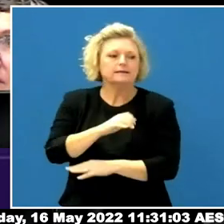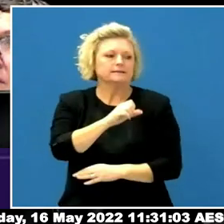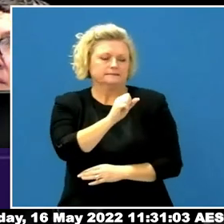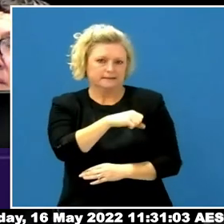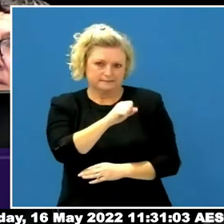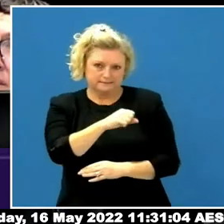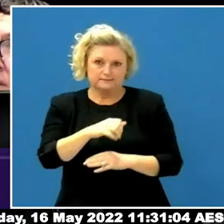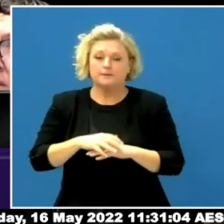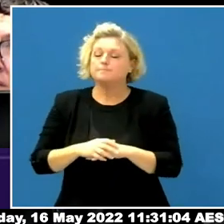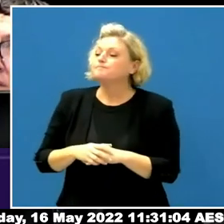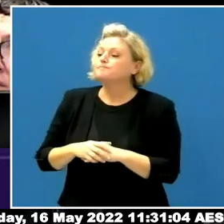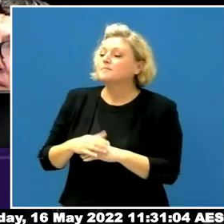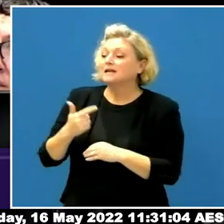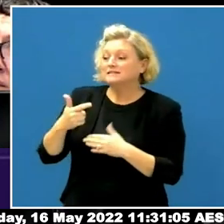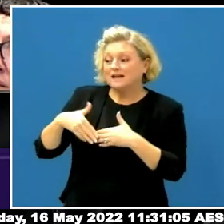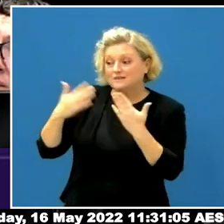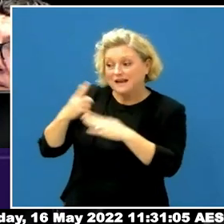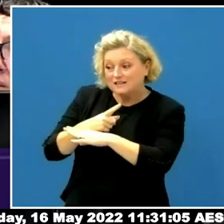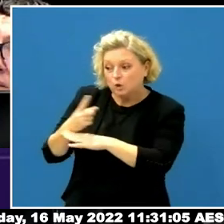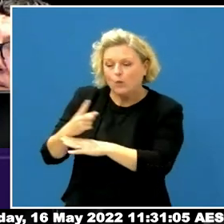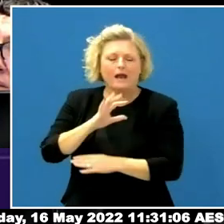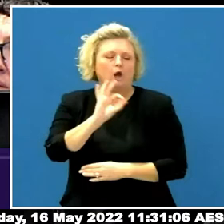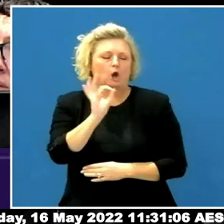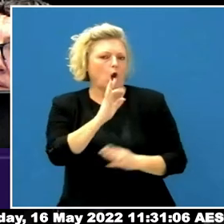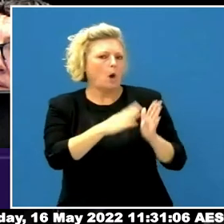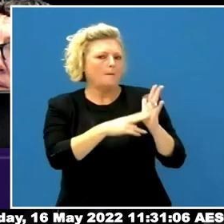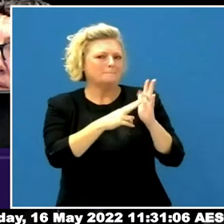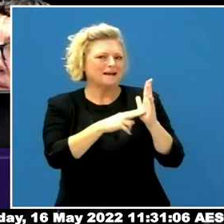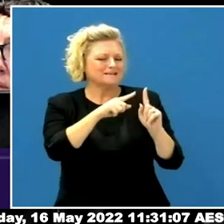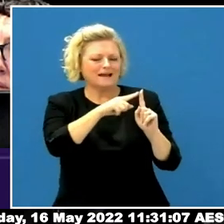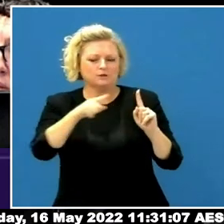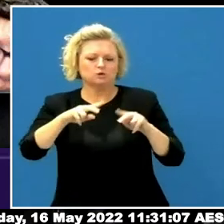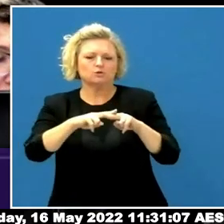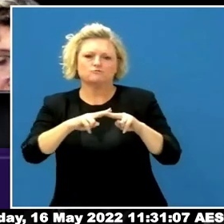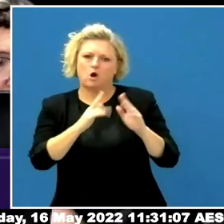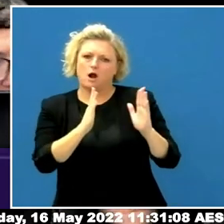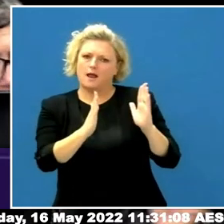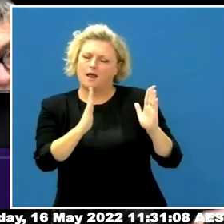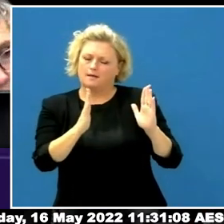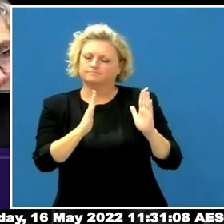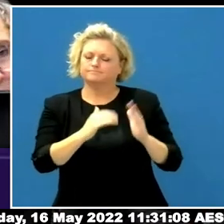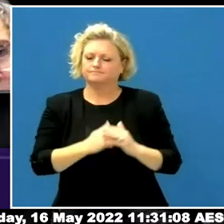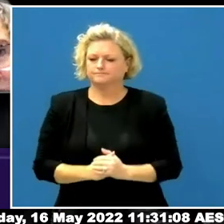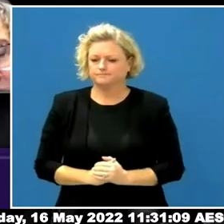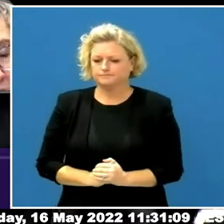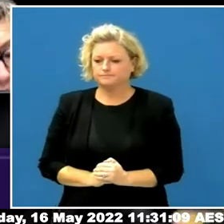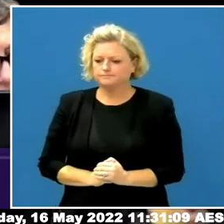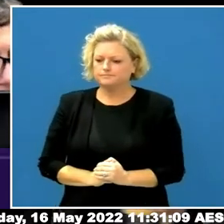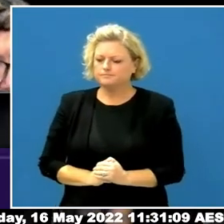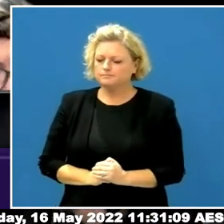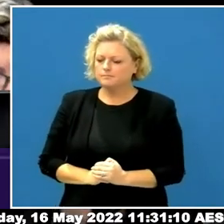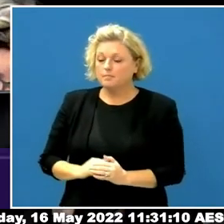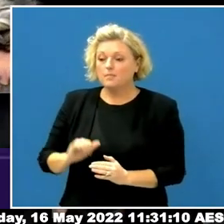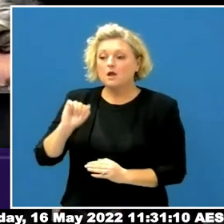No, it's Monday to Friday. MR FOGARTY: Jason attended the Afford Mount Druitt